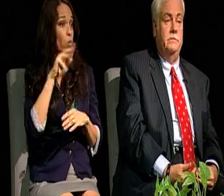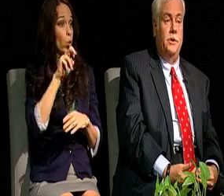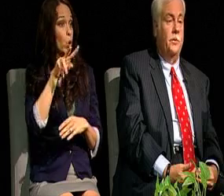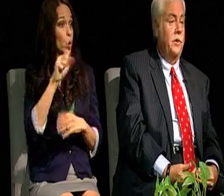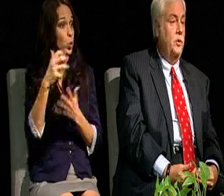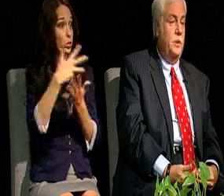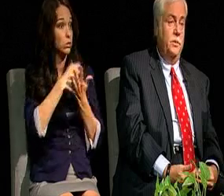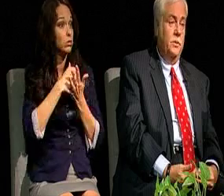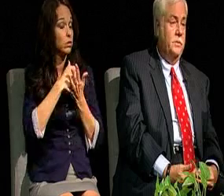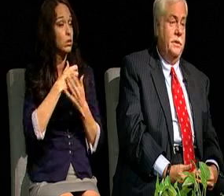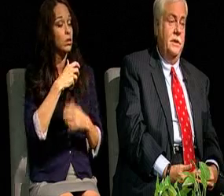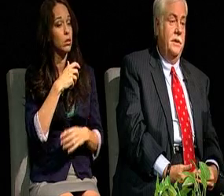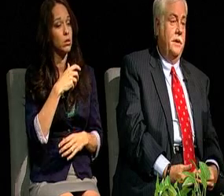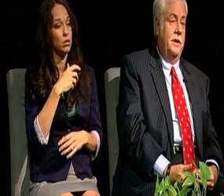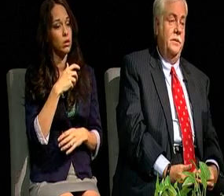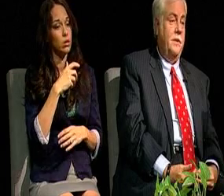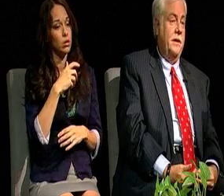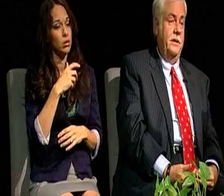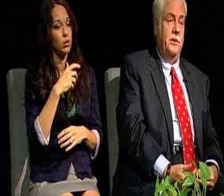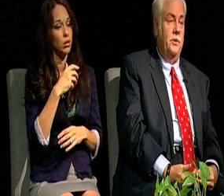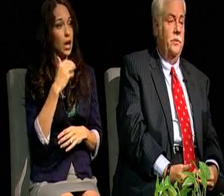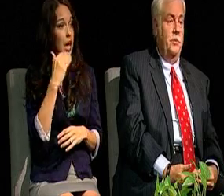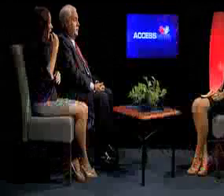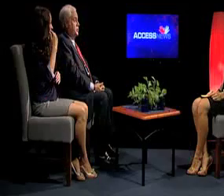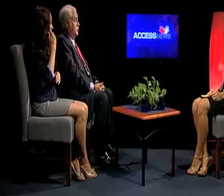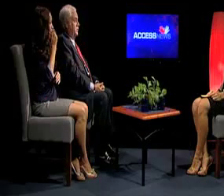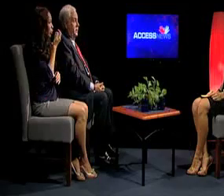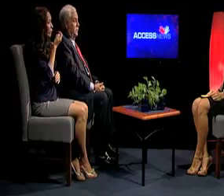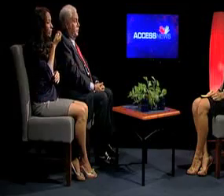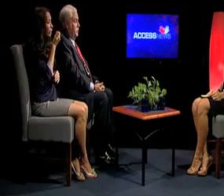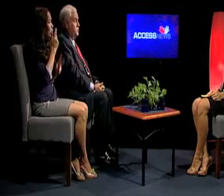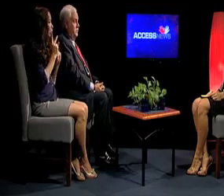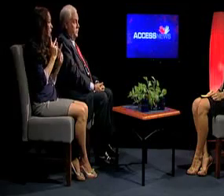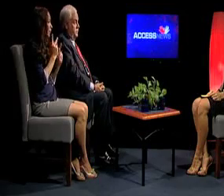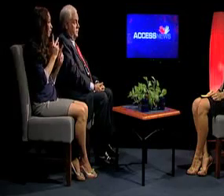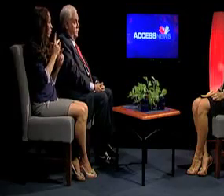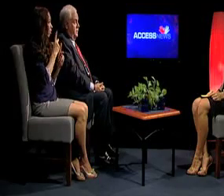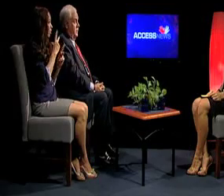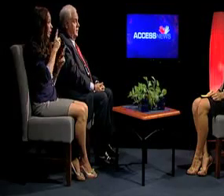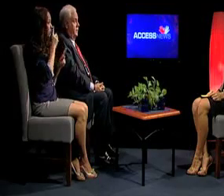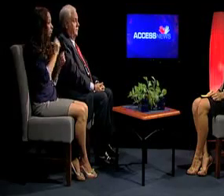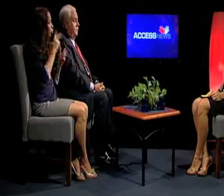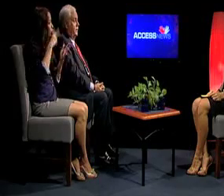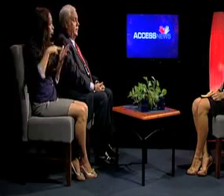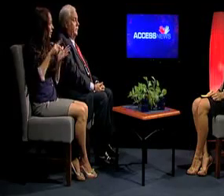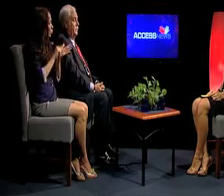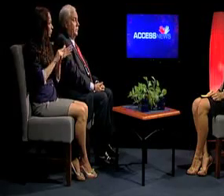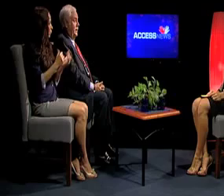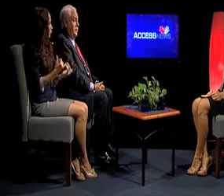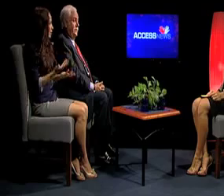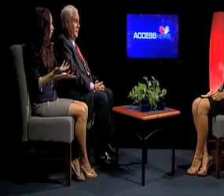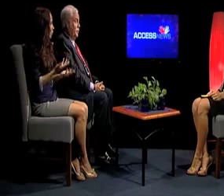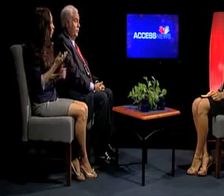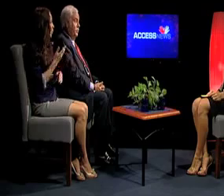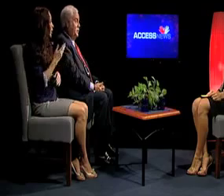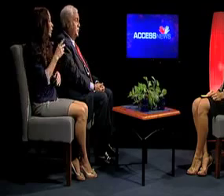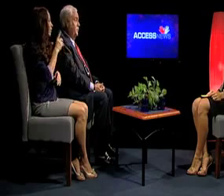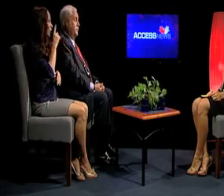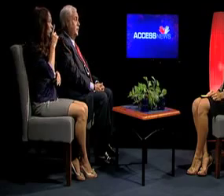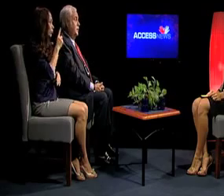Know very few people in fact that get their information from newspapers. And they get their information from